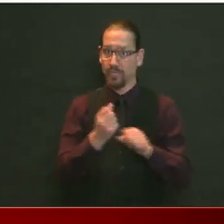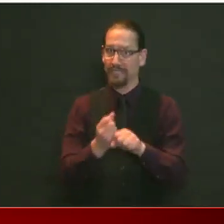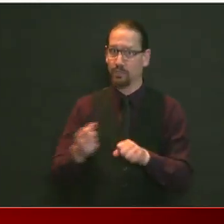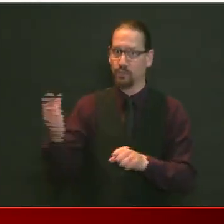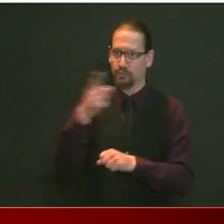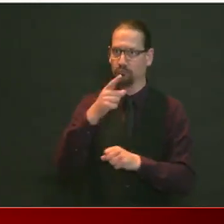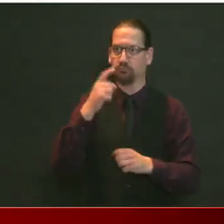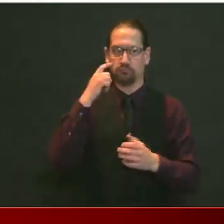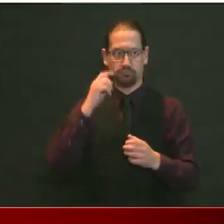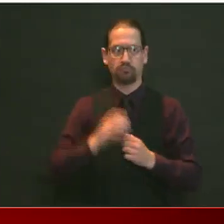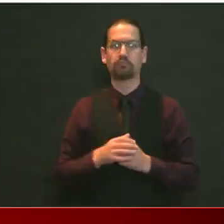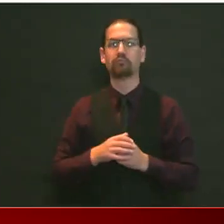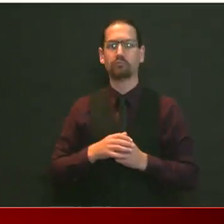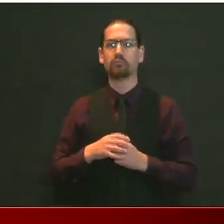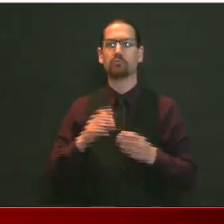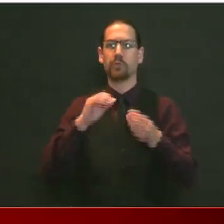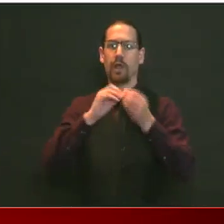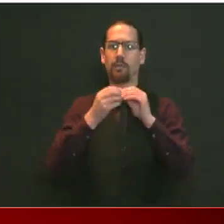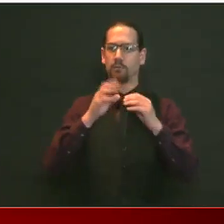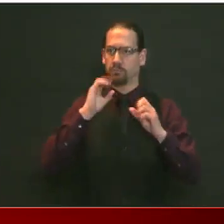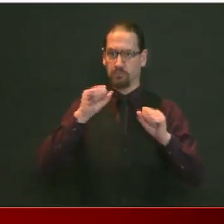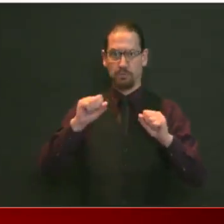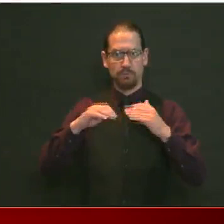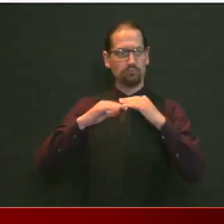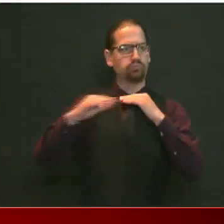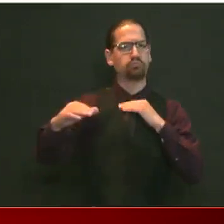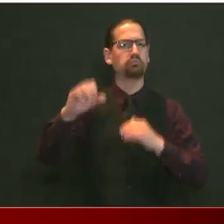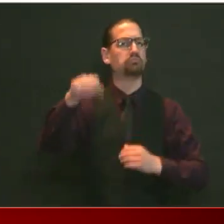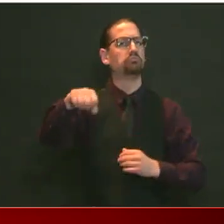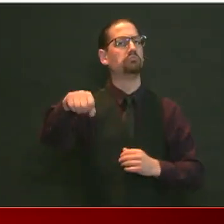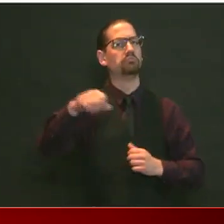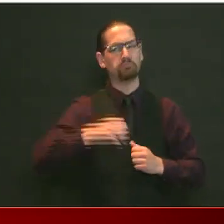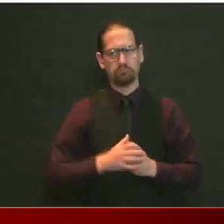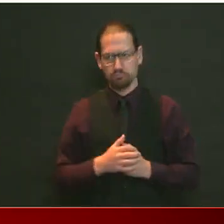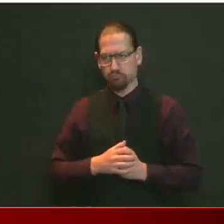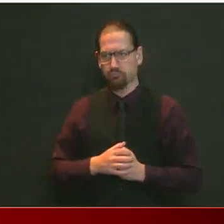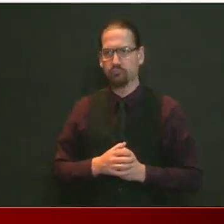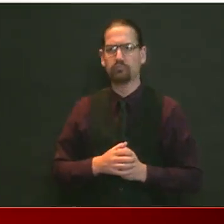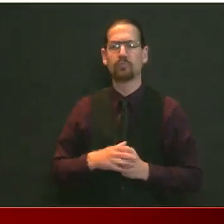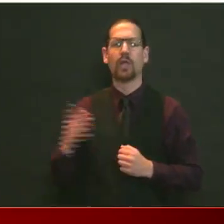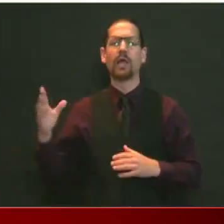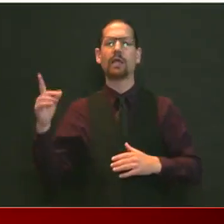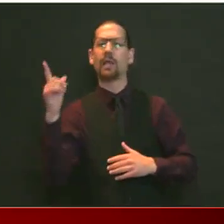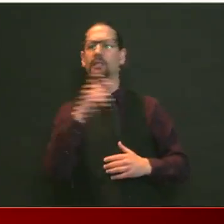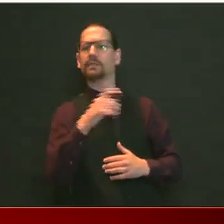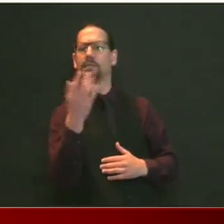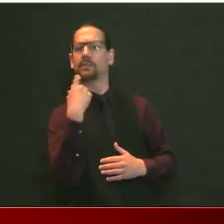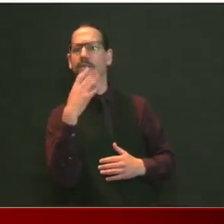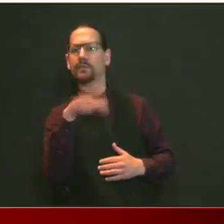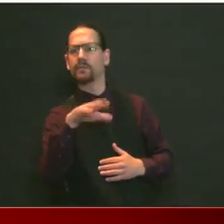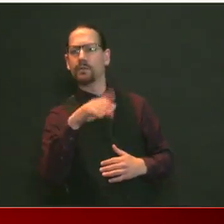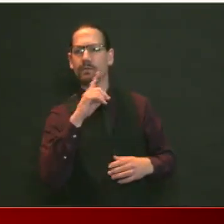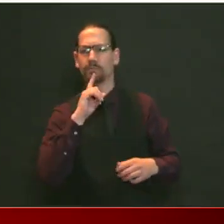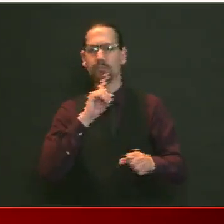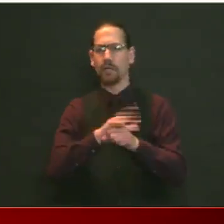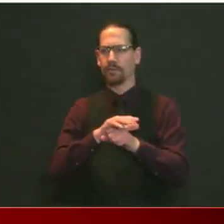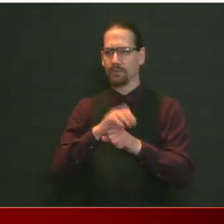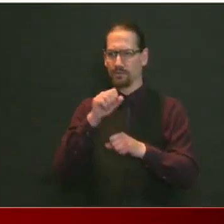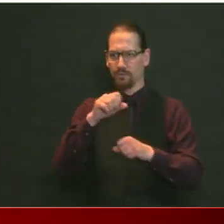AND WE WILL BE PREPARED TO RECEIVE THOSE STUDENTS. AND FOR NEXT YEAR, YOU KNOW,